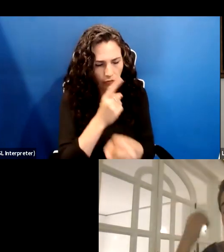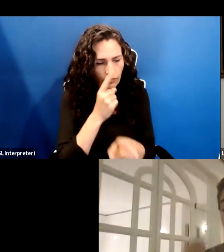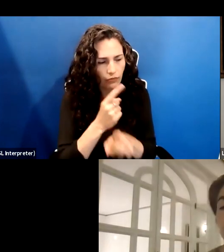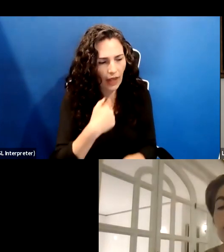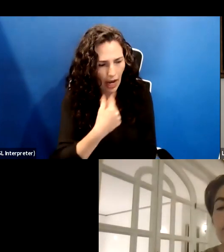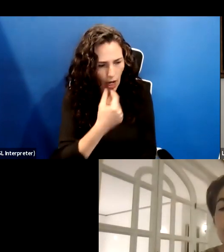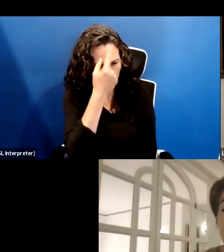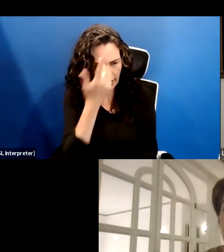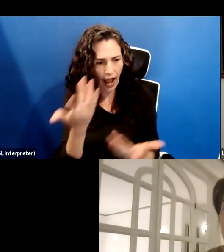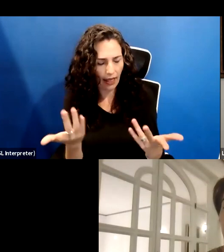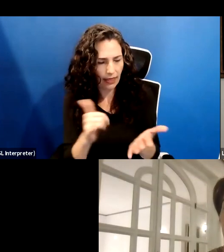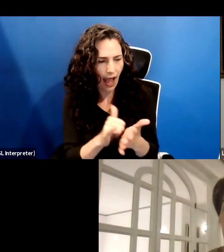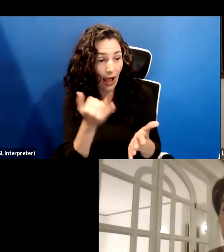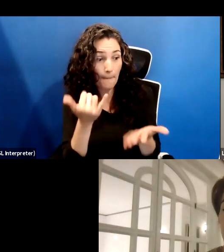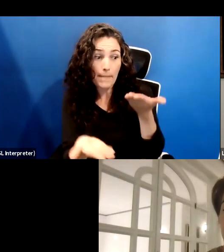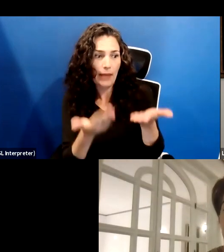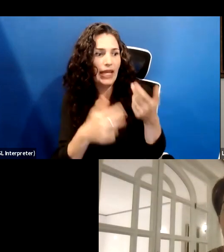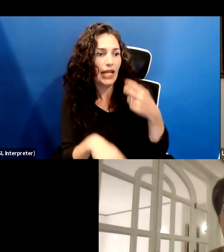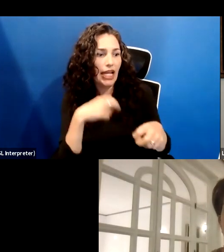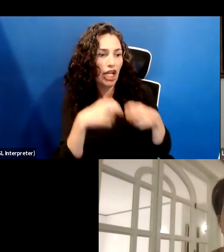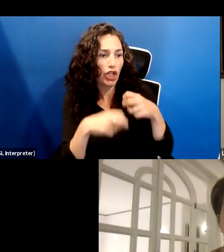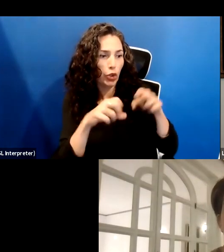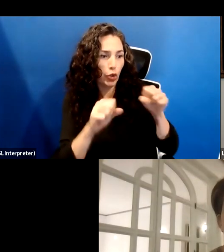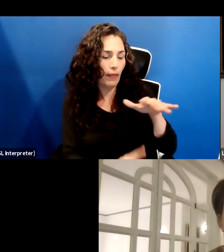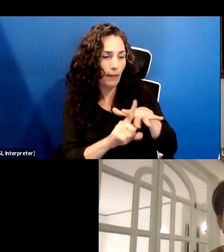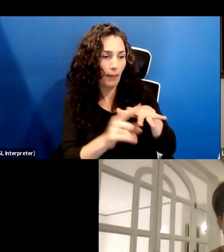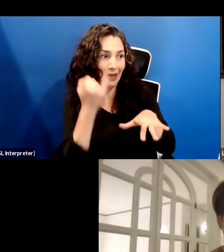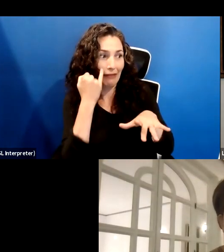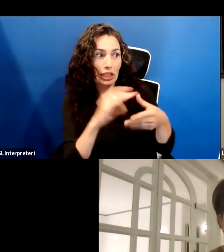that's a story about, you know, a cult or a society